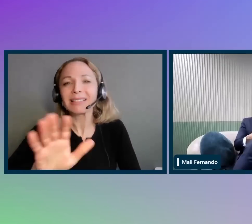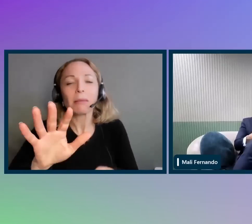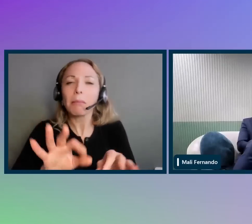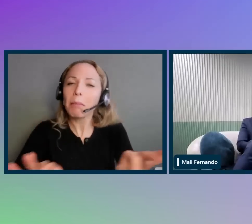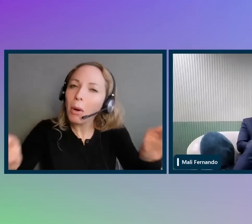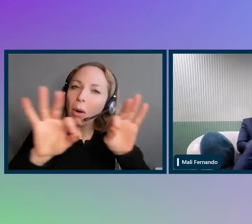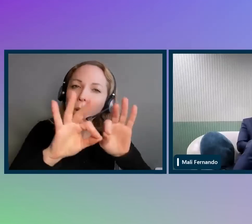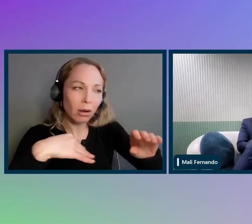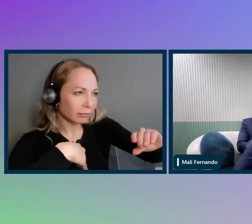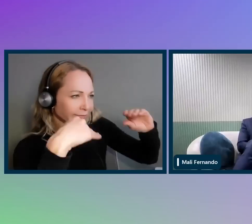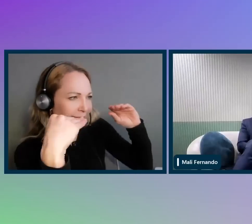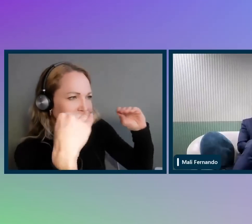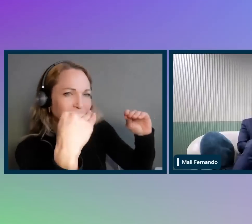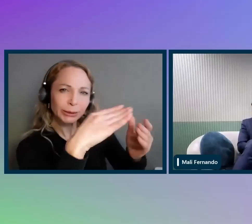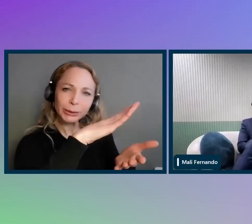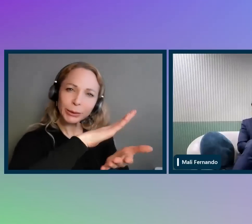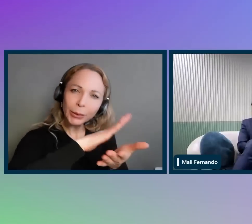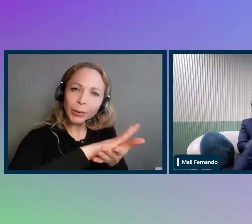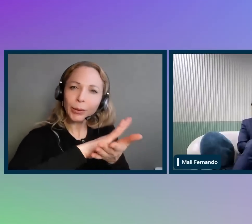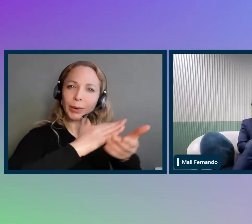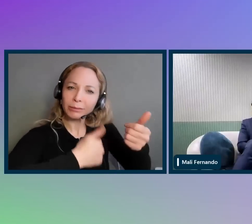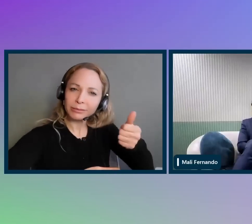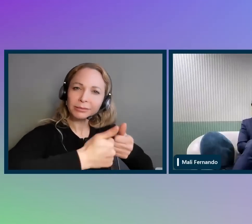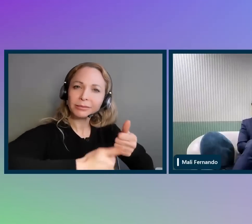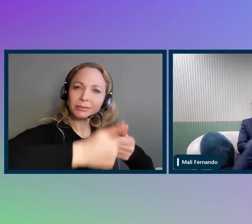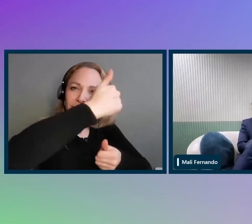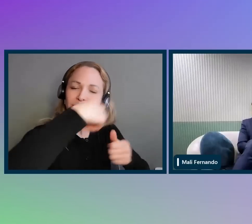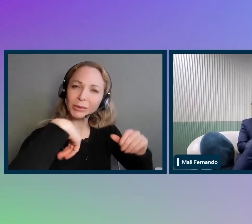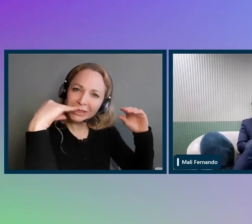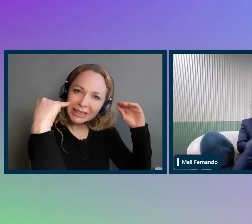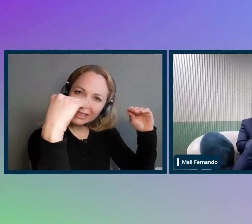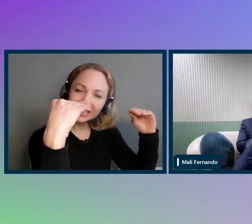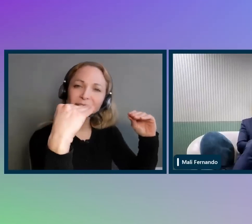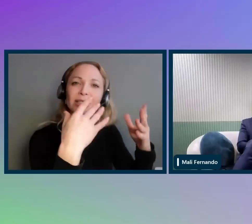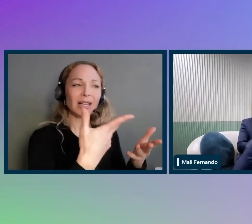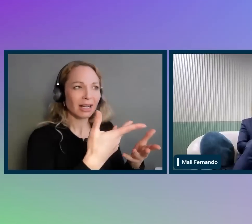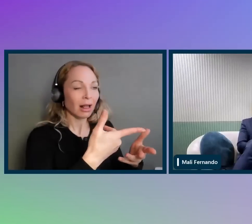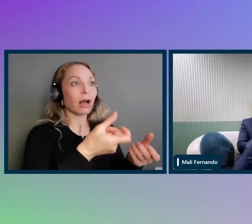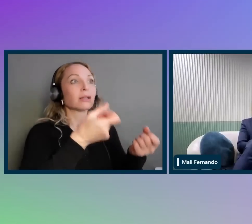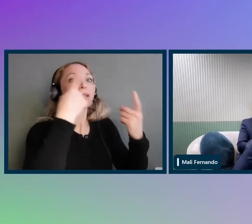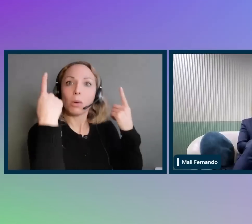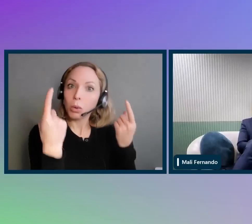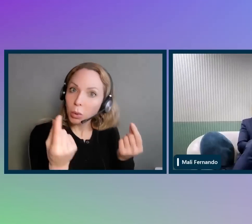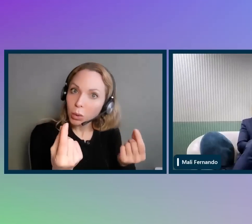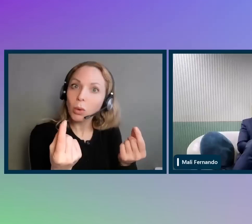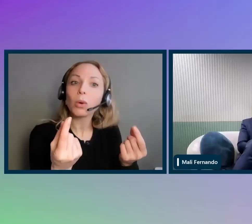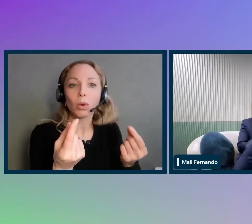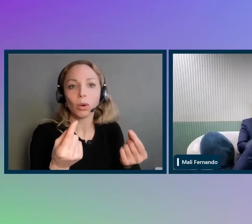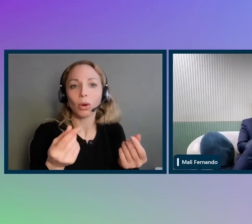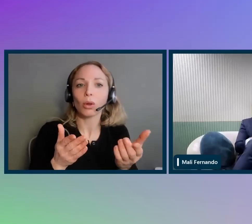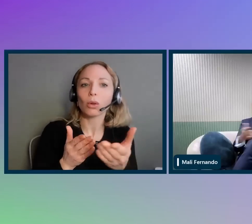and helping students through our partnership with Microlink is something we're really, really excited about.